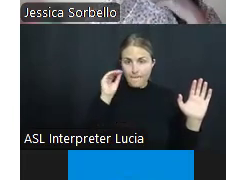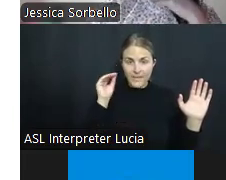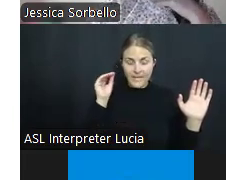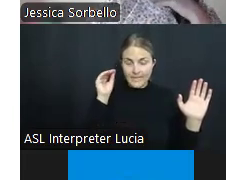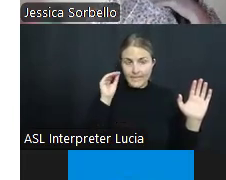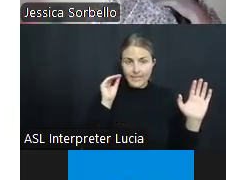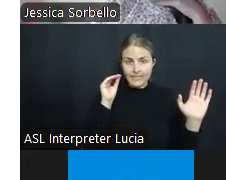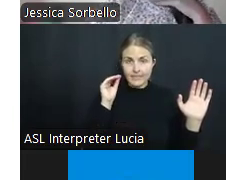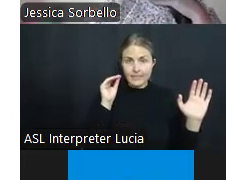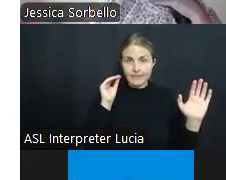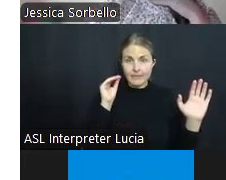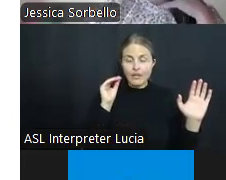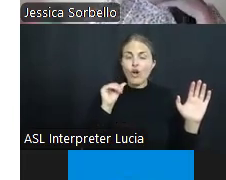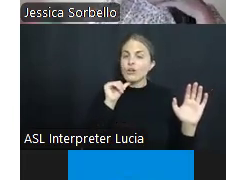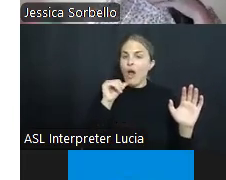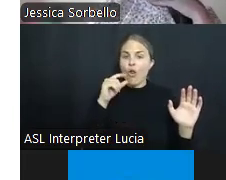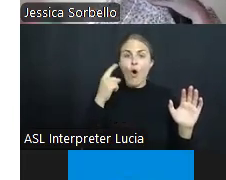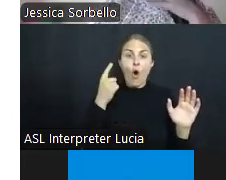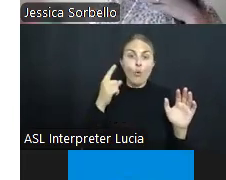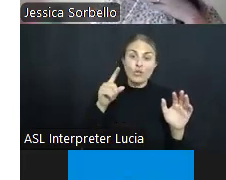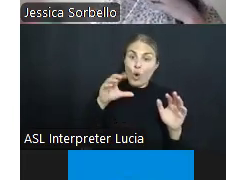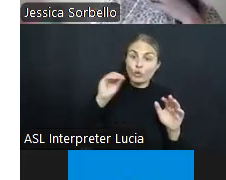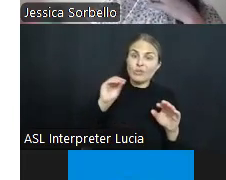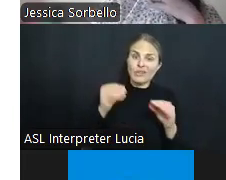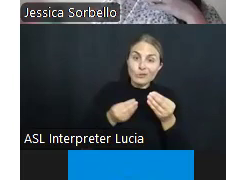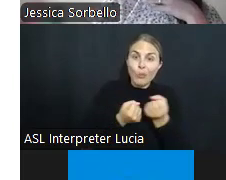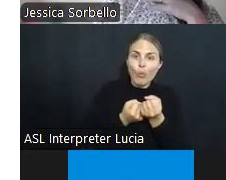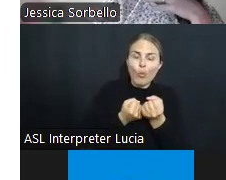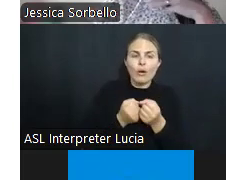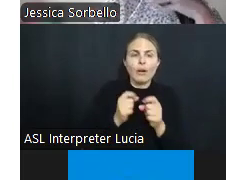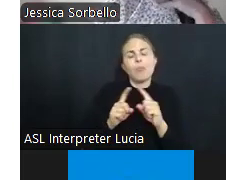just going to try